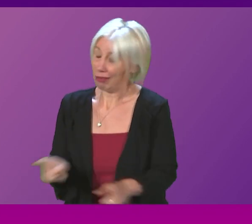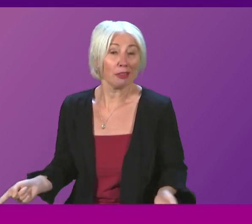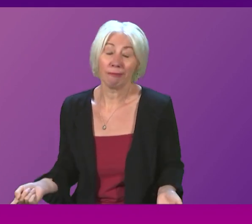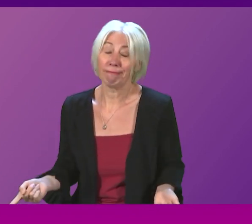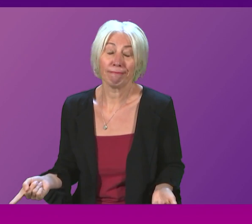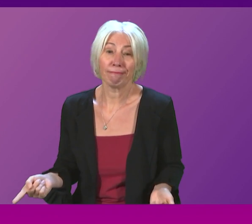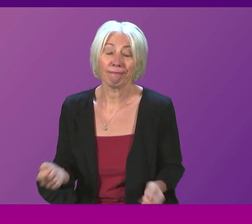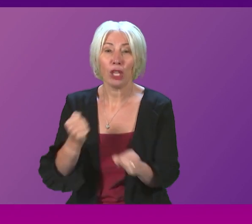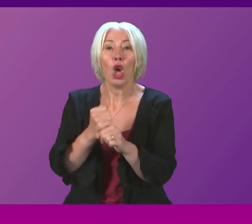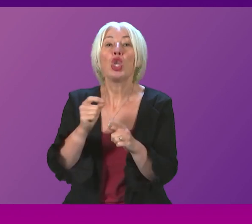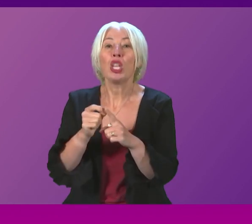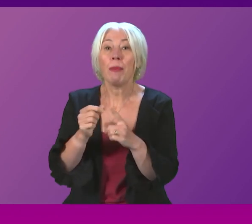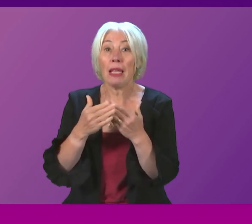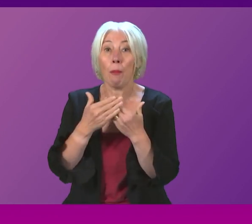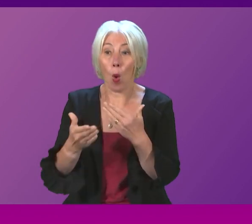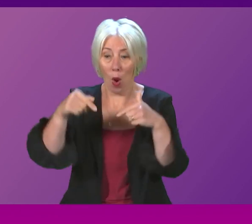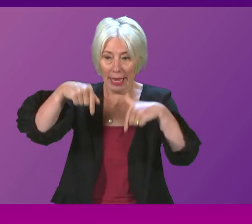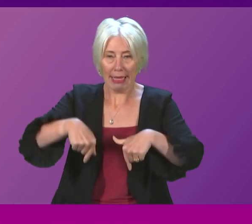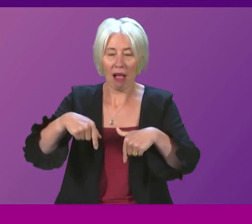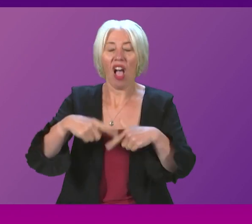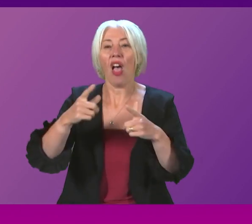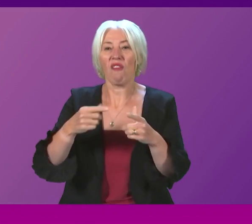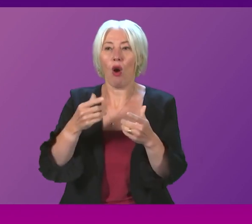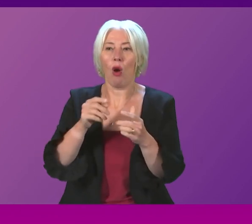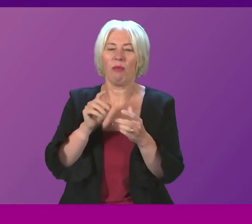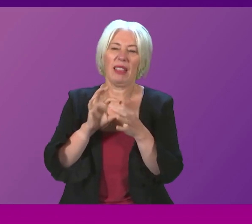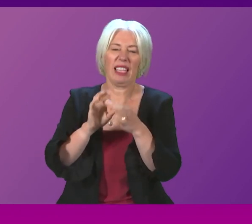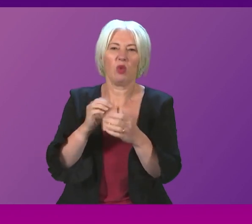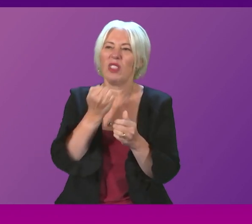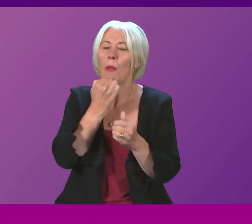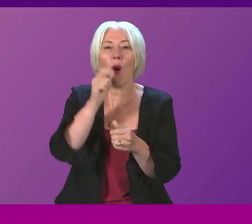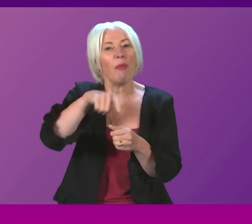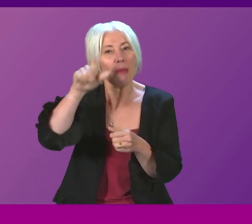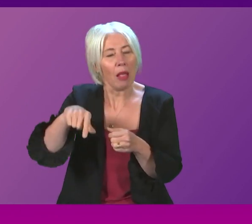We have more GPs per head of population than other parts of the UK do, but we want to grow